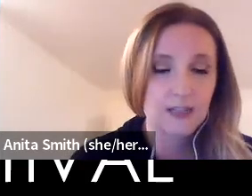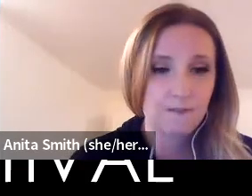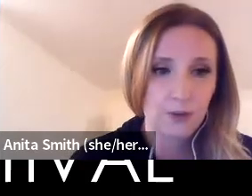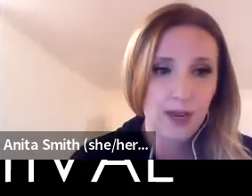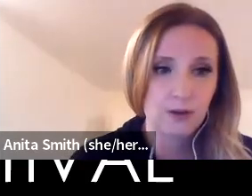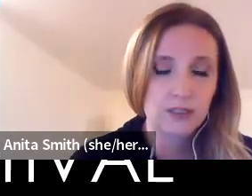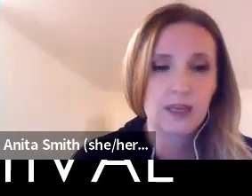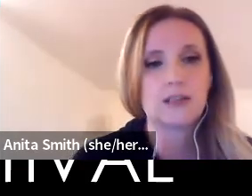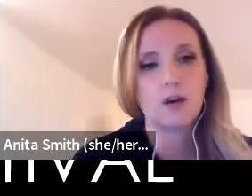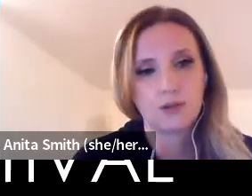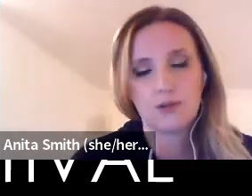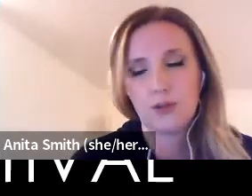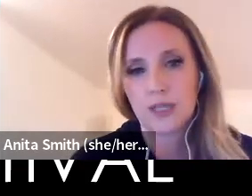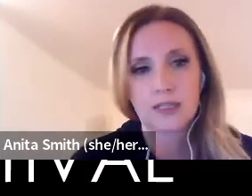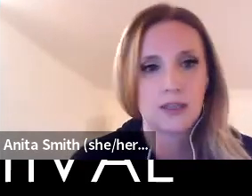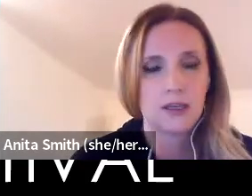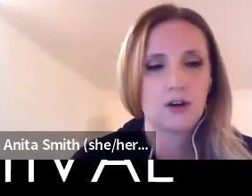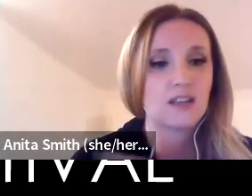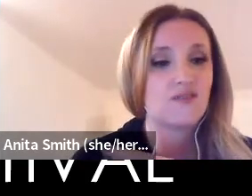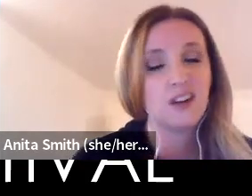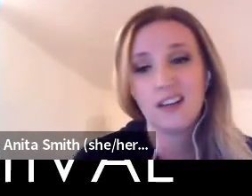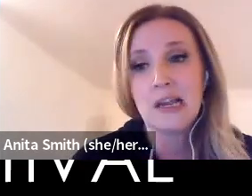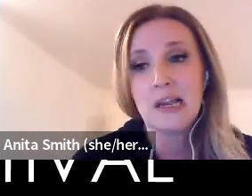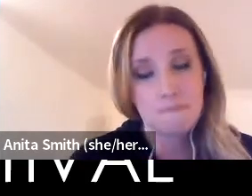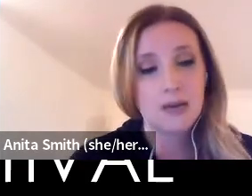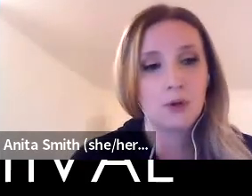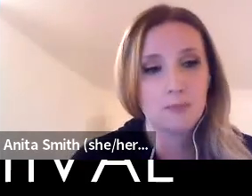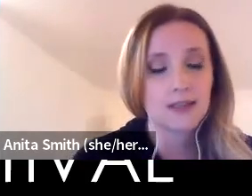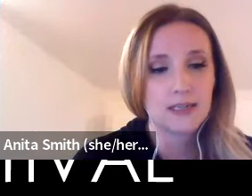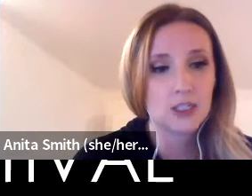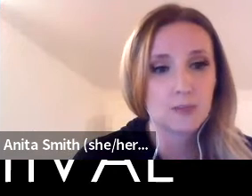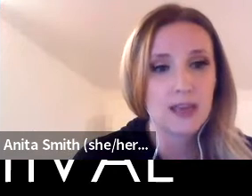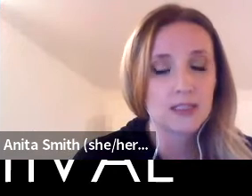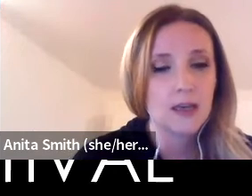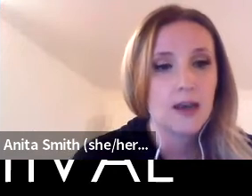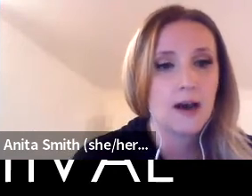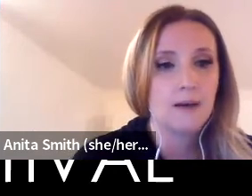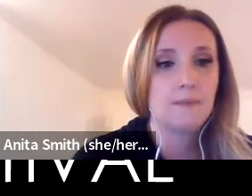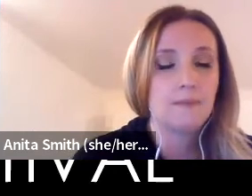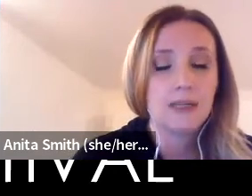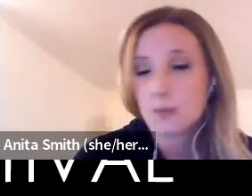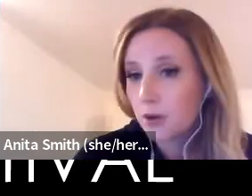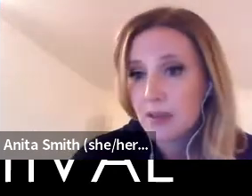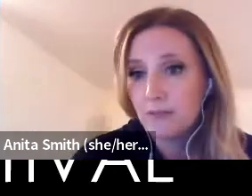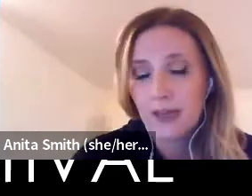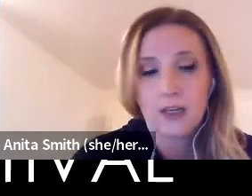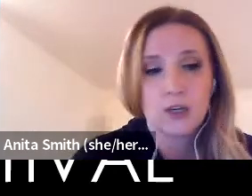It's a film house that is also used as a theater. It has very minimal backstage space. But it's a pre-built venue,